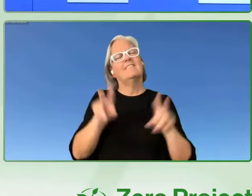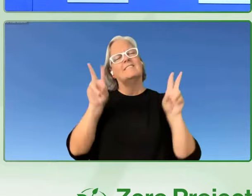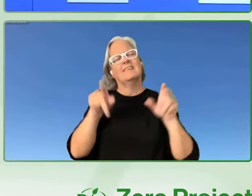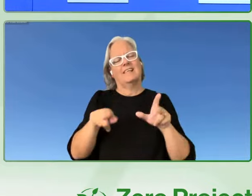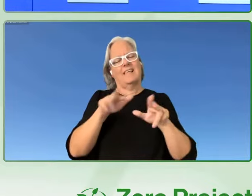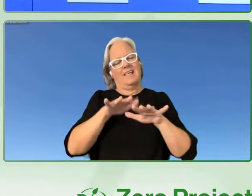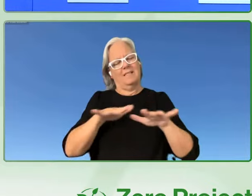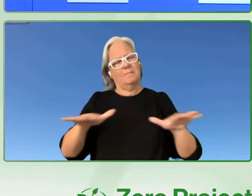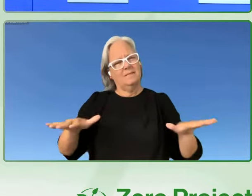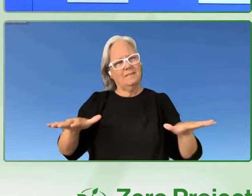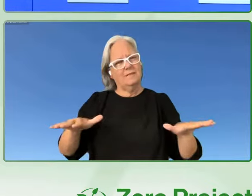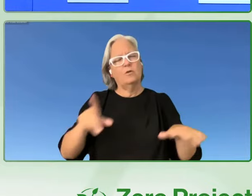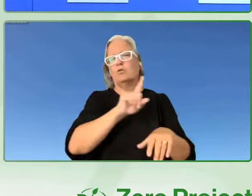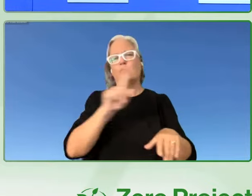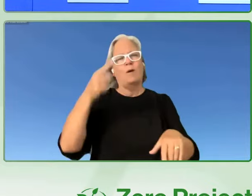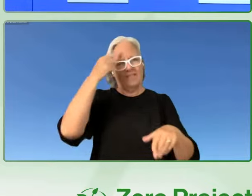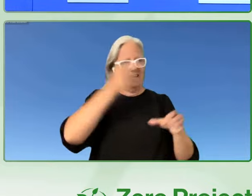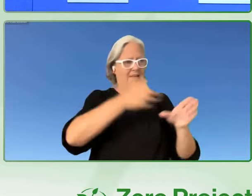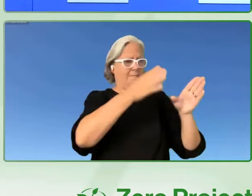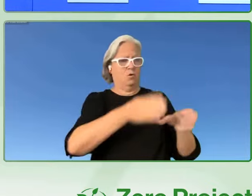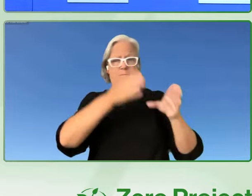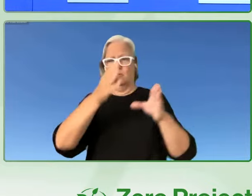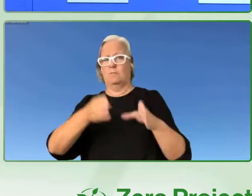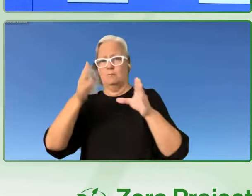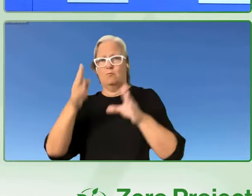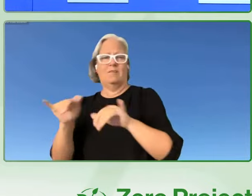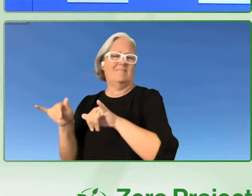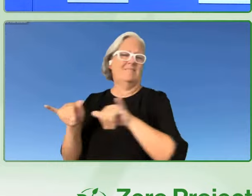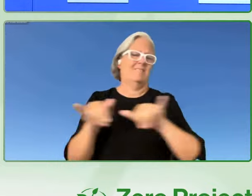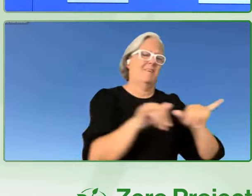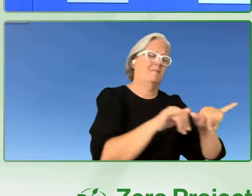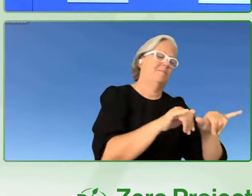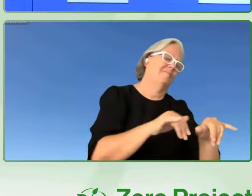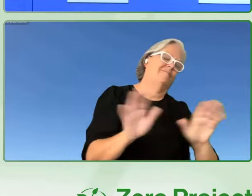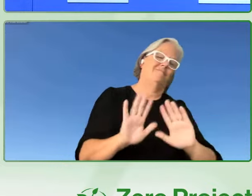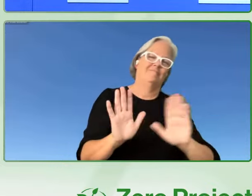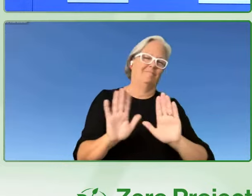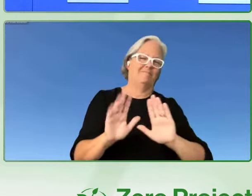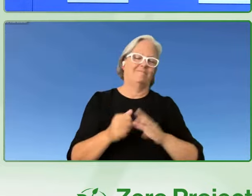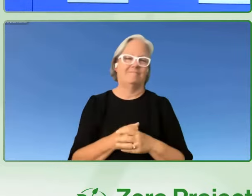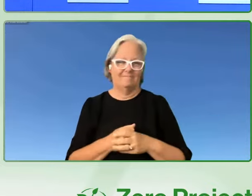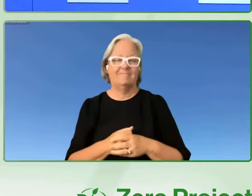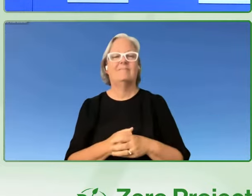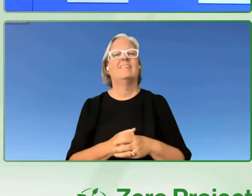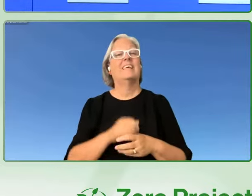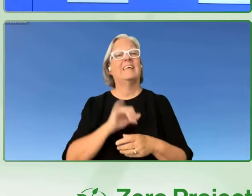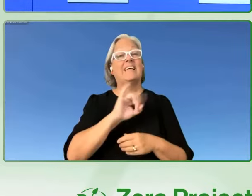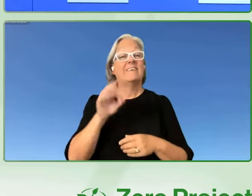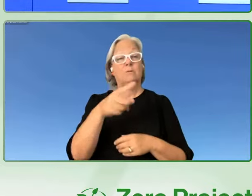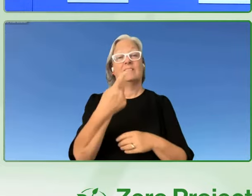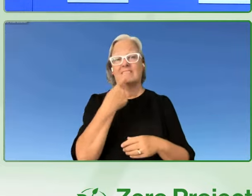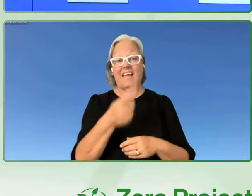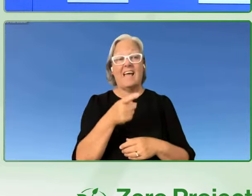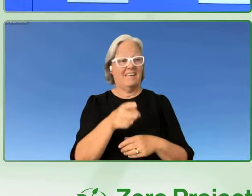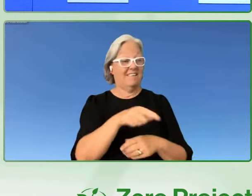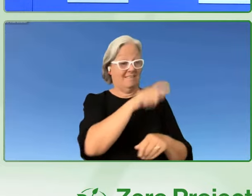Our focus is on children, mainly from six to 18 years old.